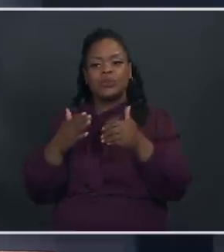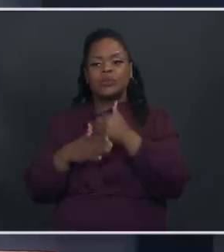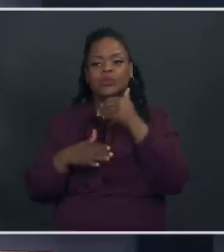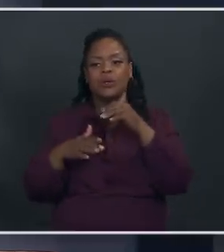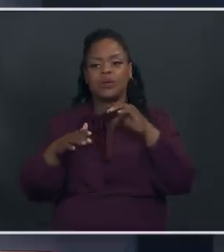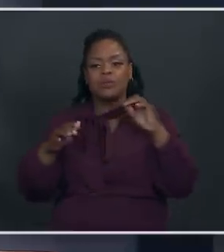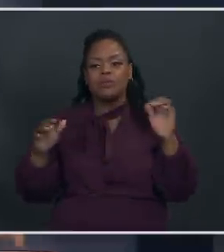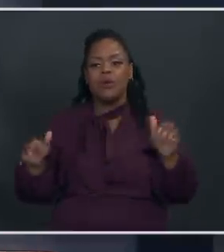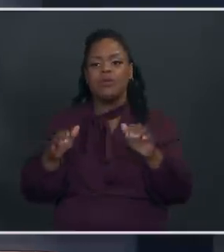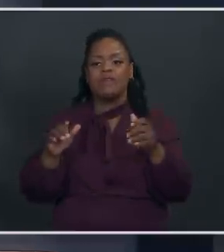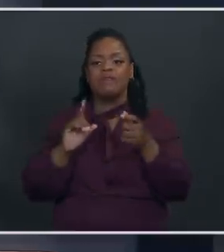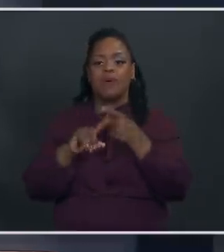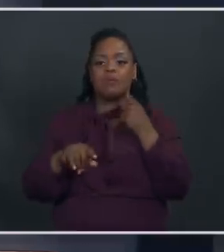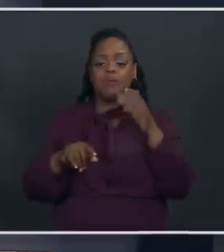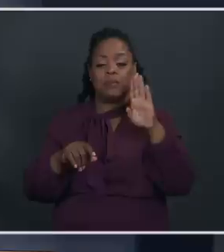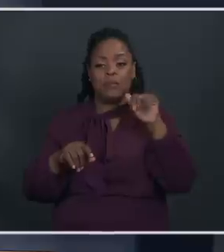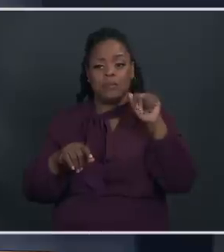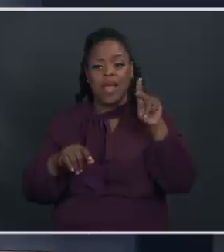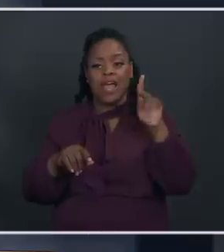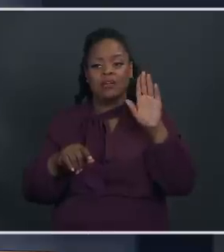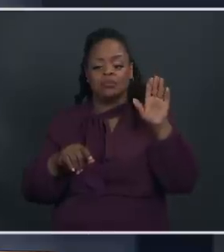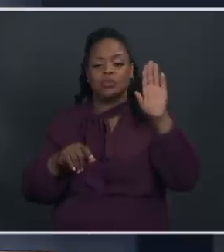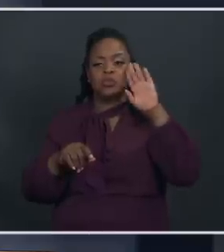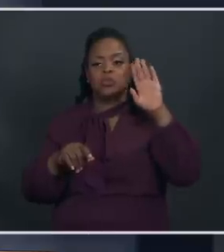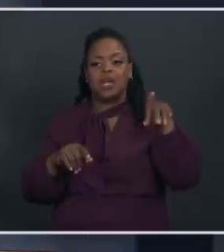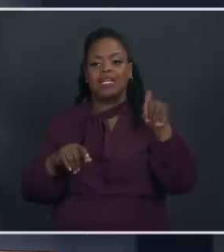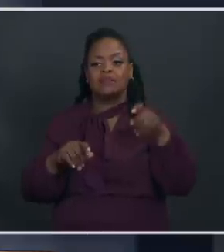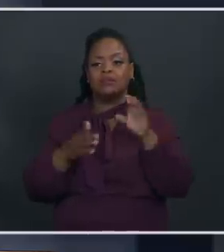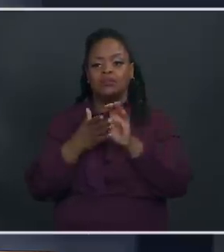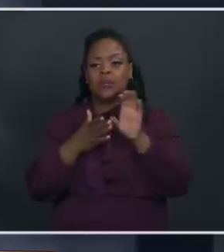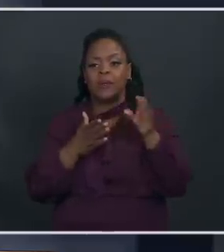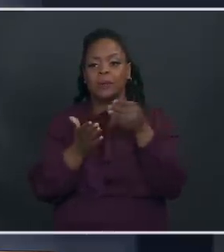to be putting resources into this endeavor because it is --